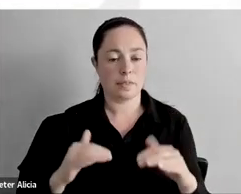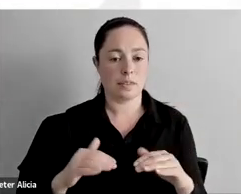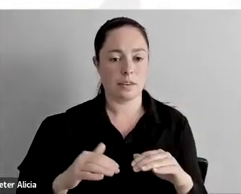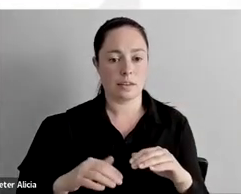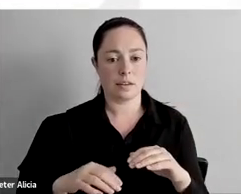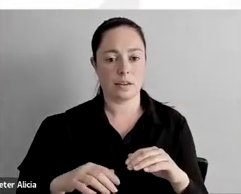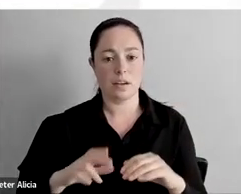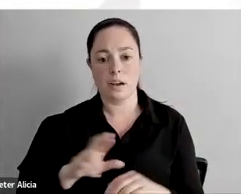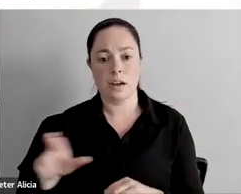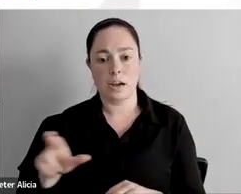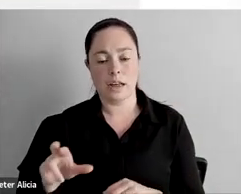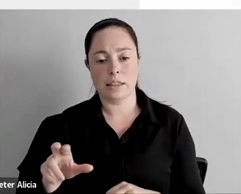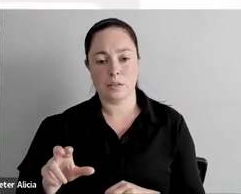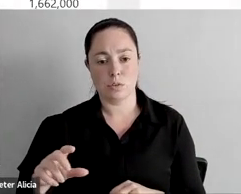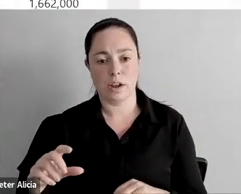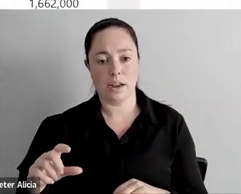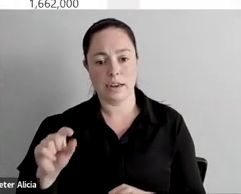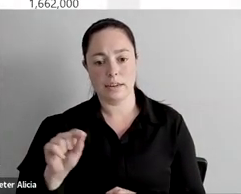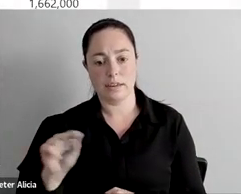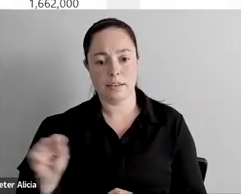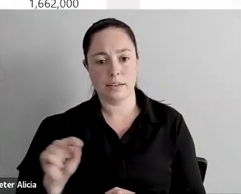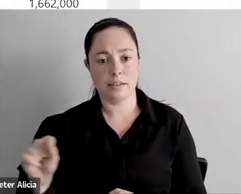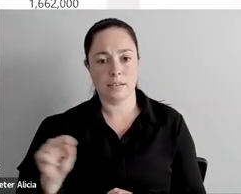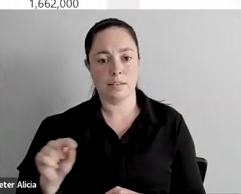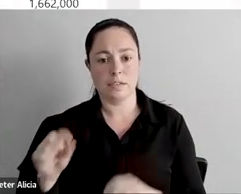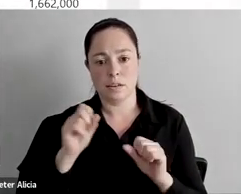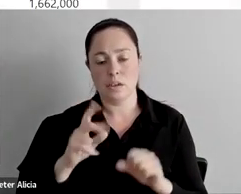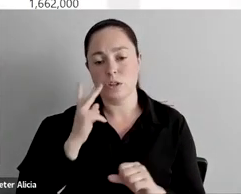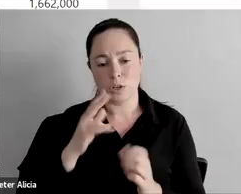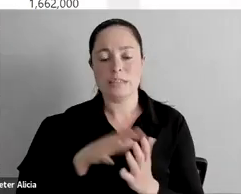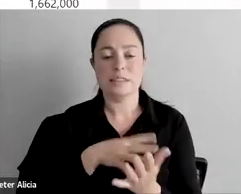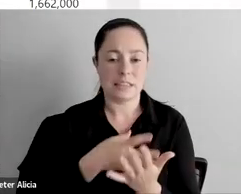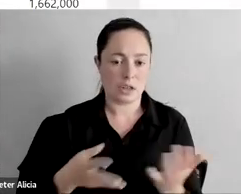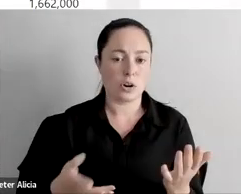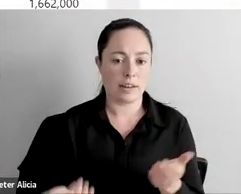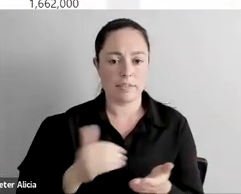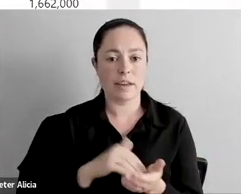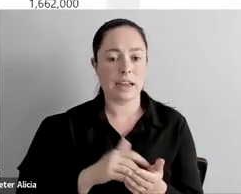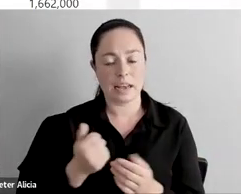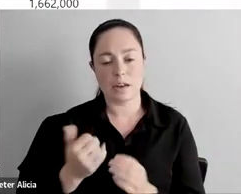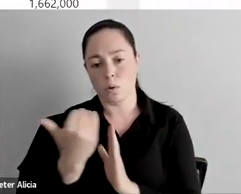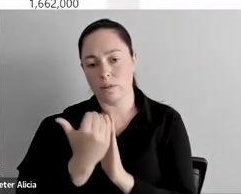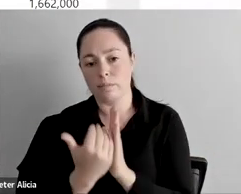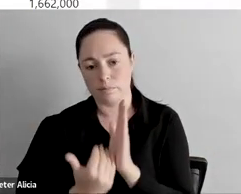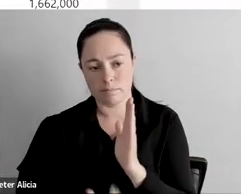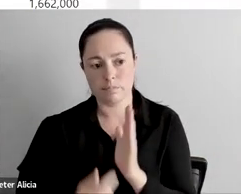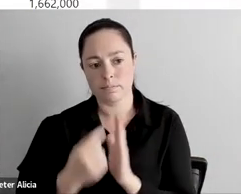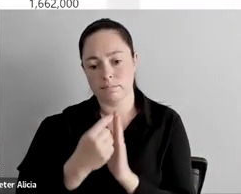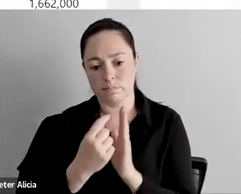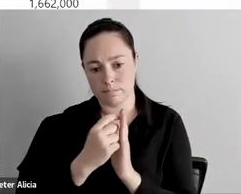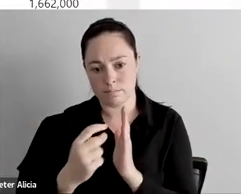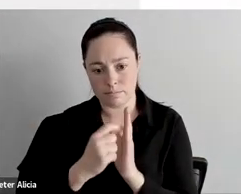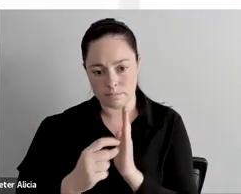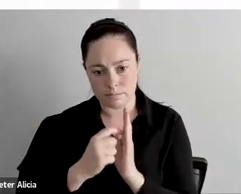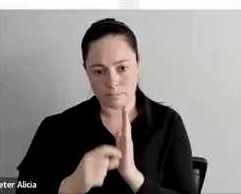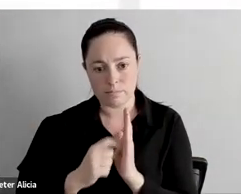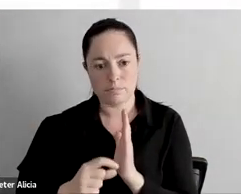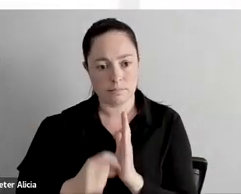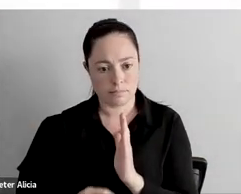side of the dashboard, you can either view the dashboard in graphical view or in table view.